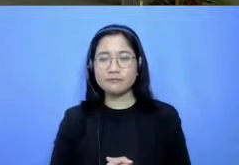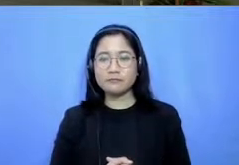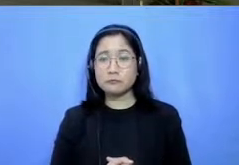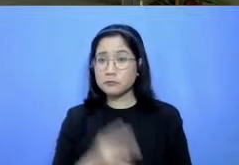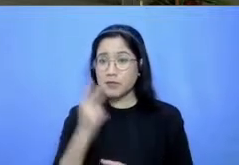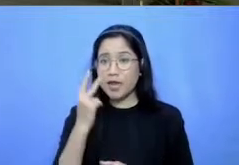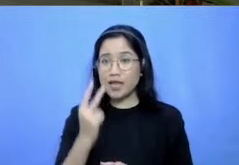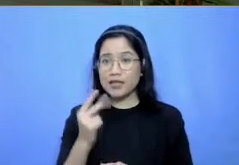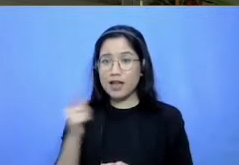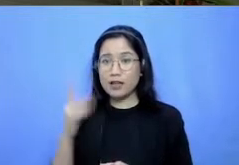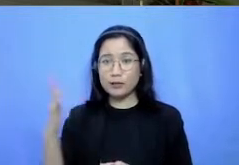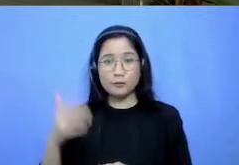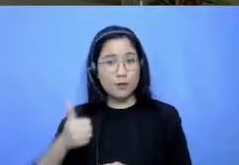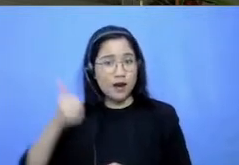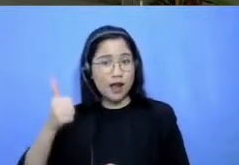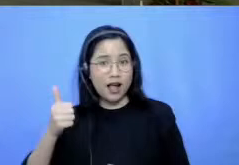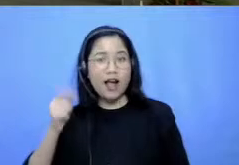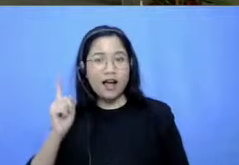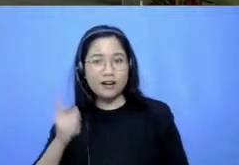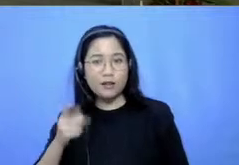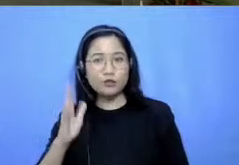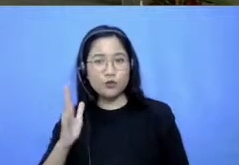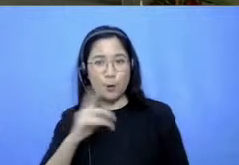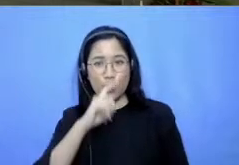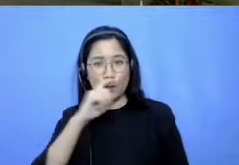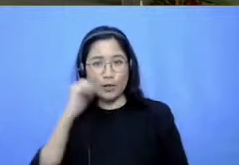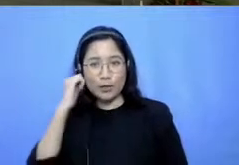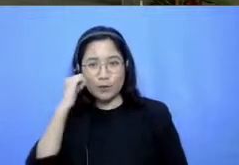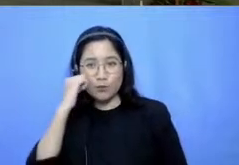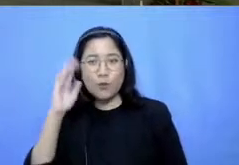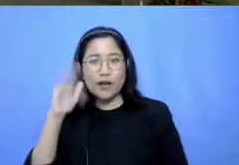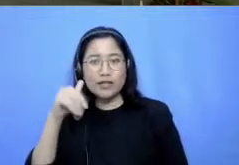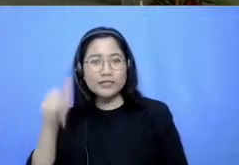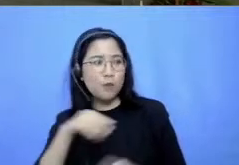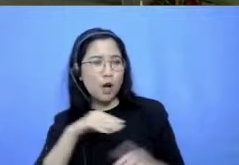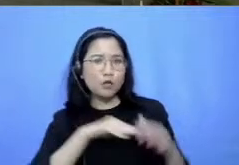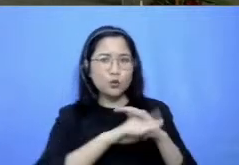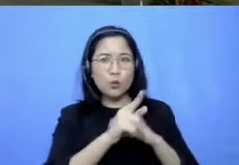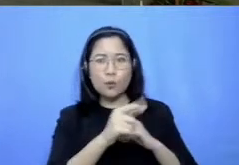a winner and ladies and gentlemen who are still in the blockade are the winners. Well,